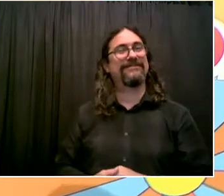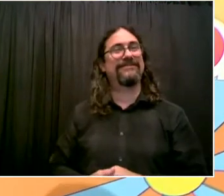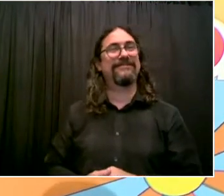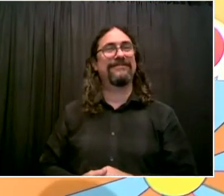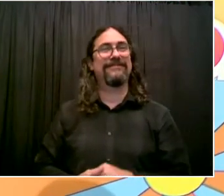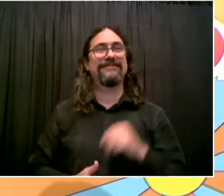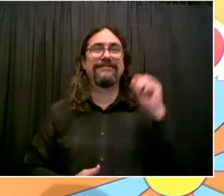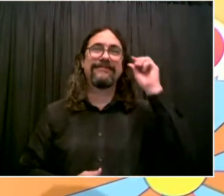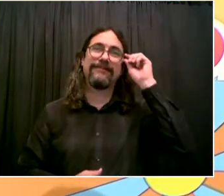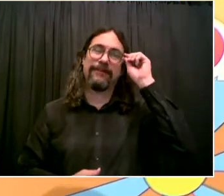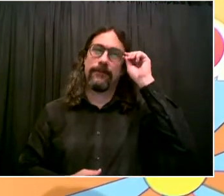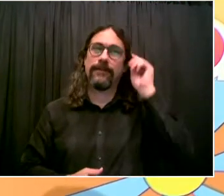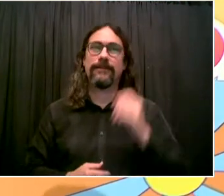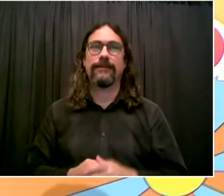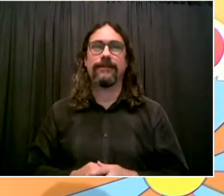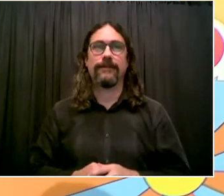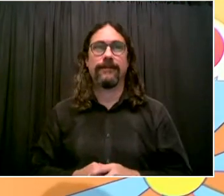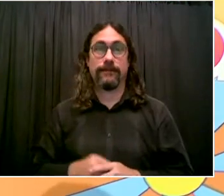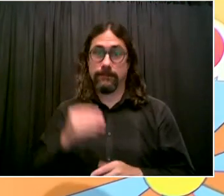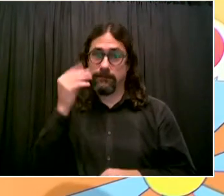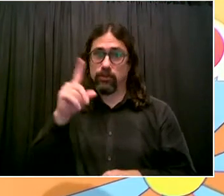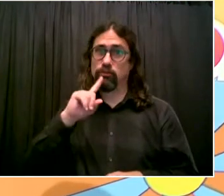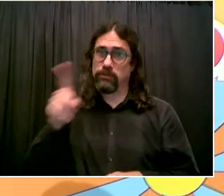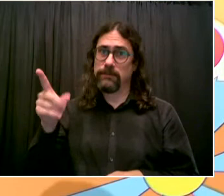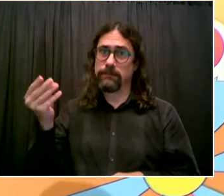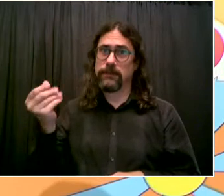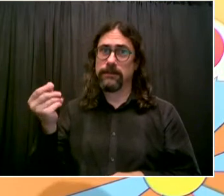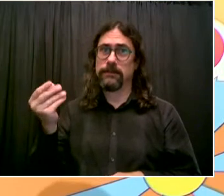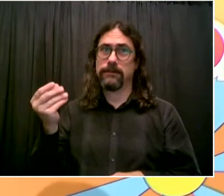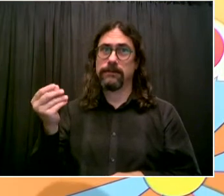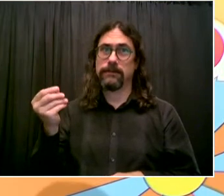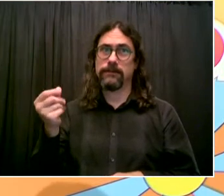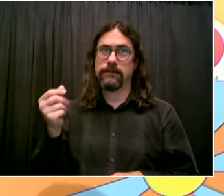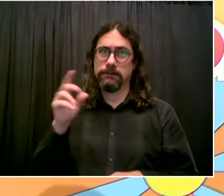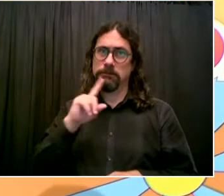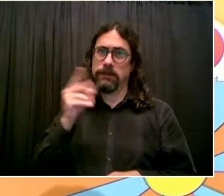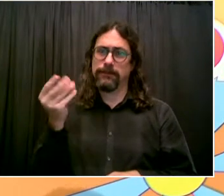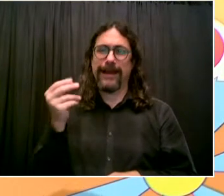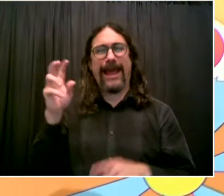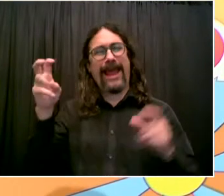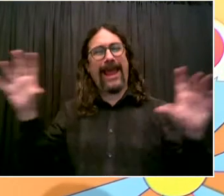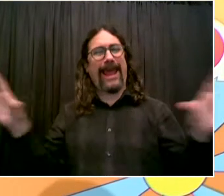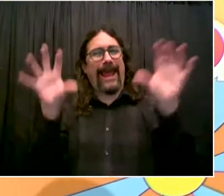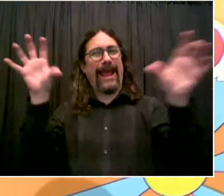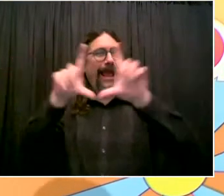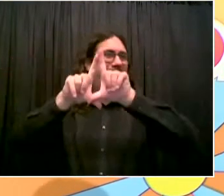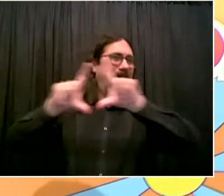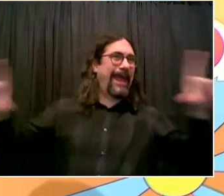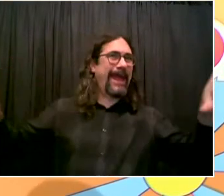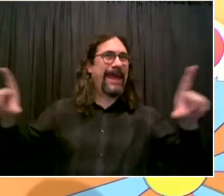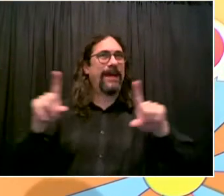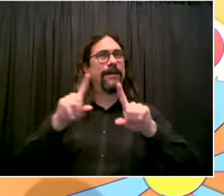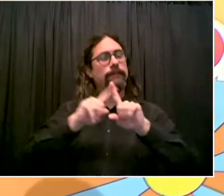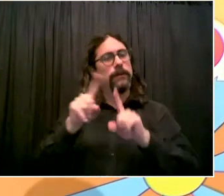YOU'RE ALMOST AS TALL AS THE CHECK. THAT IS REAL, REAL MONEY TO